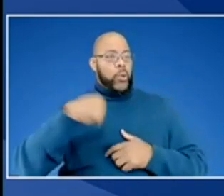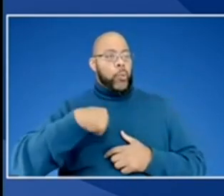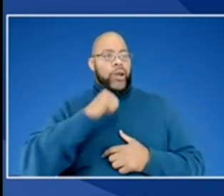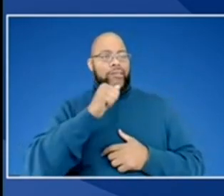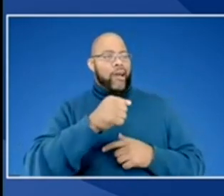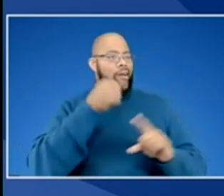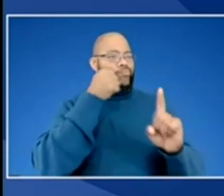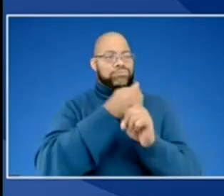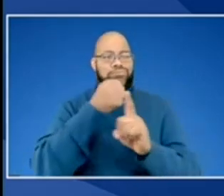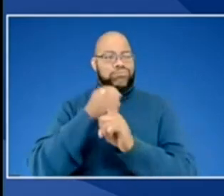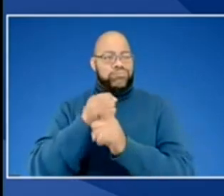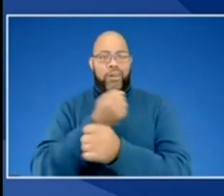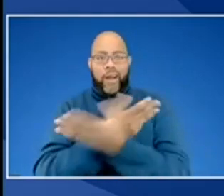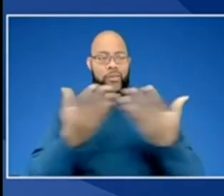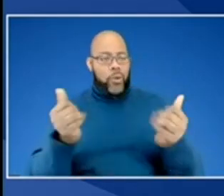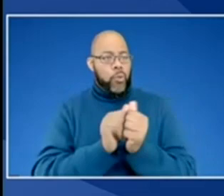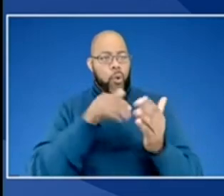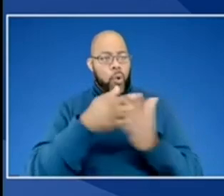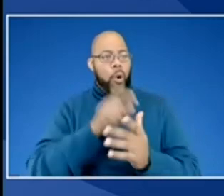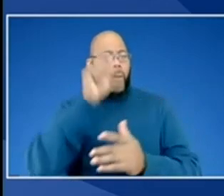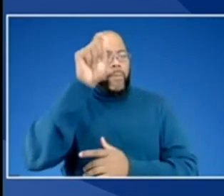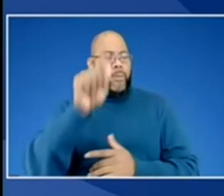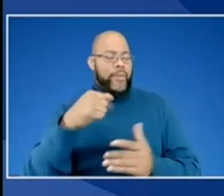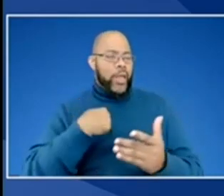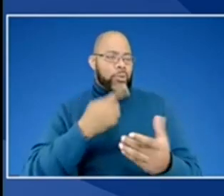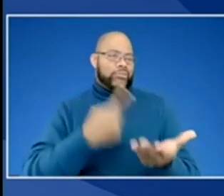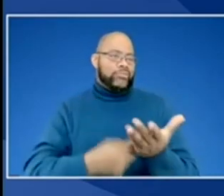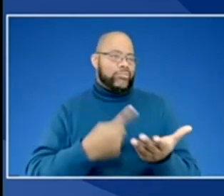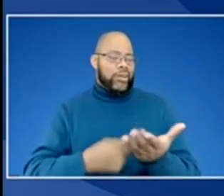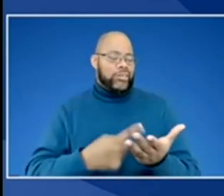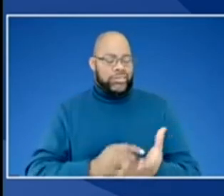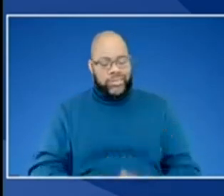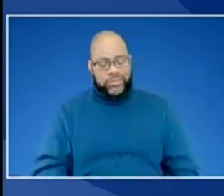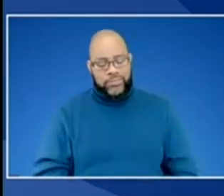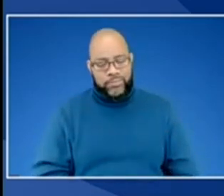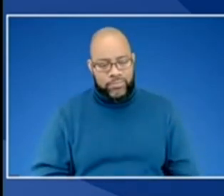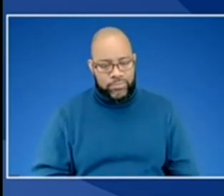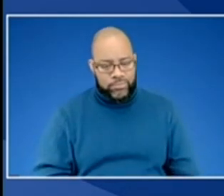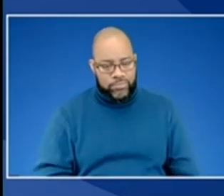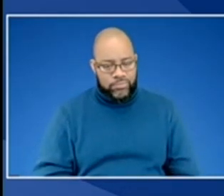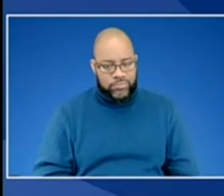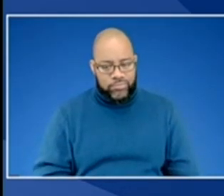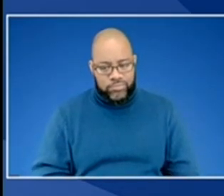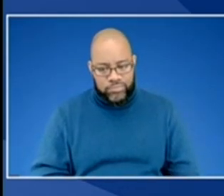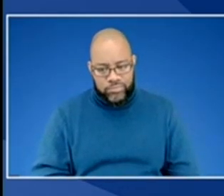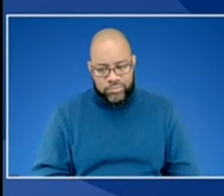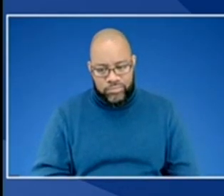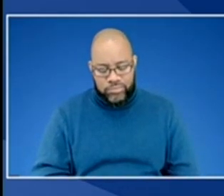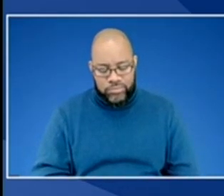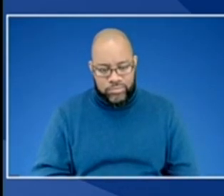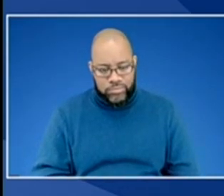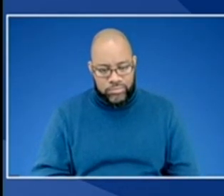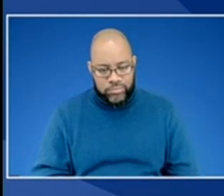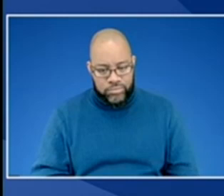with all of the bullets that we've discussed.